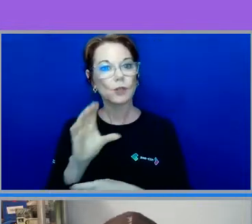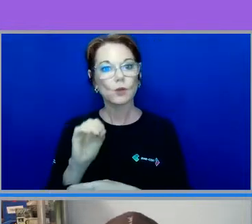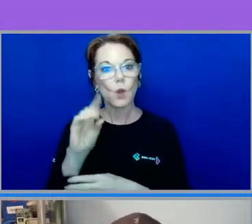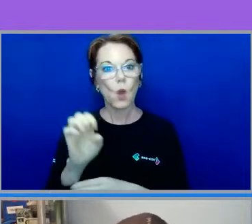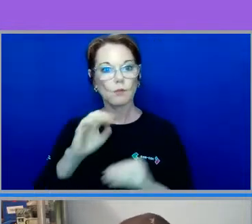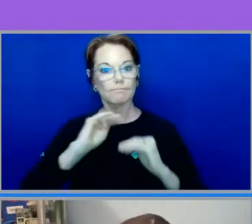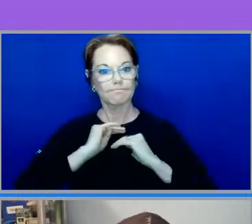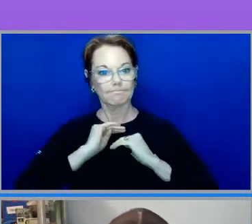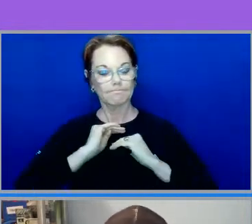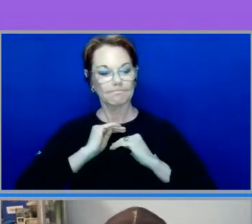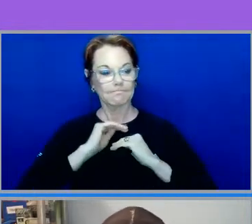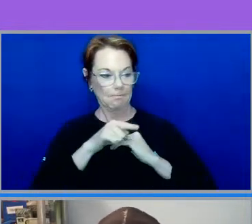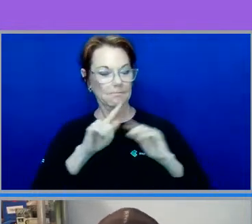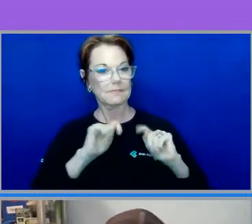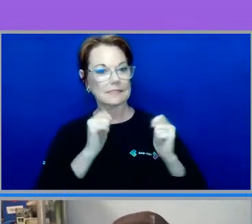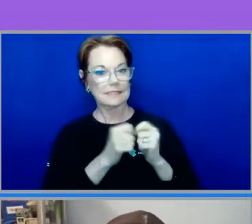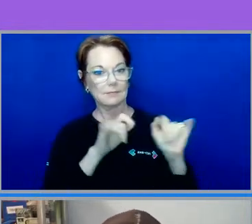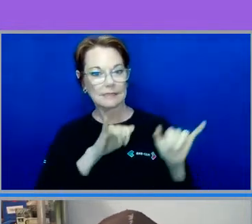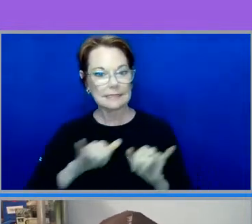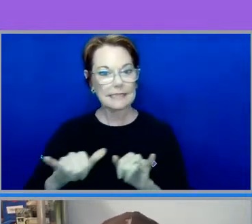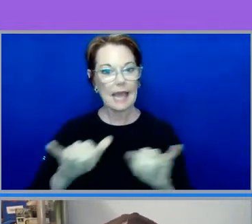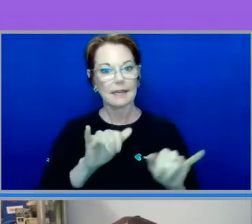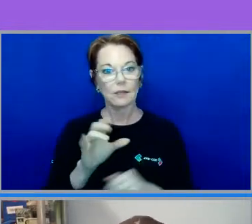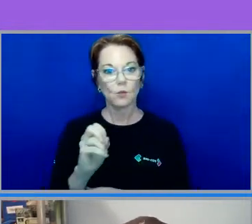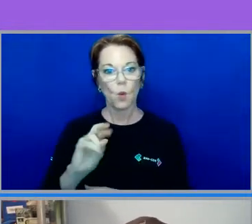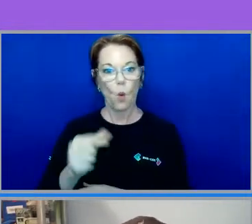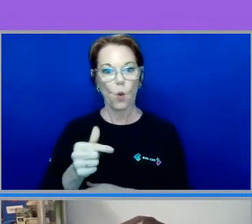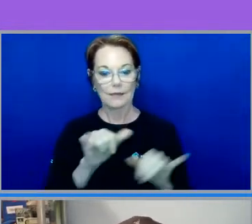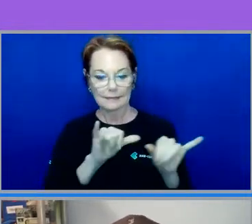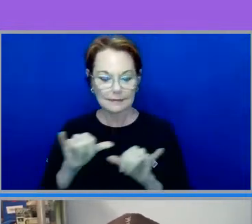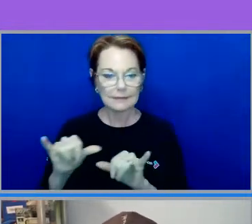code meets the team's standards